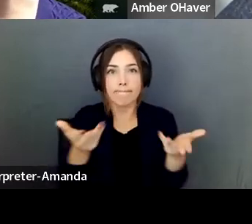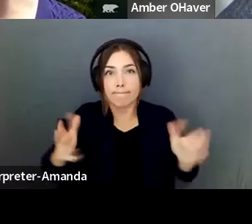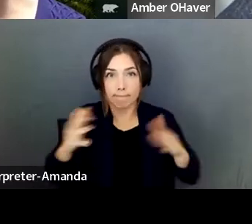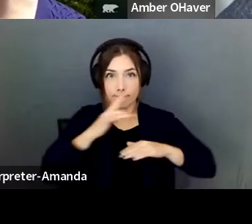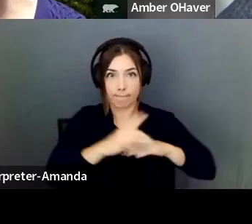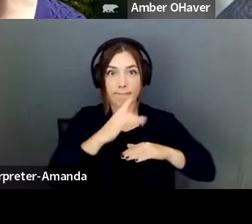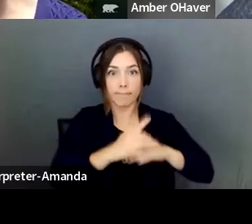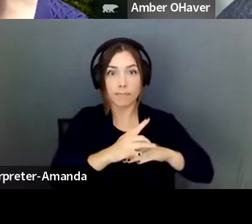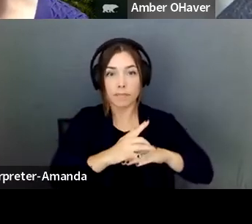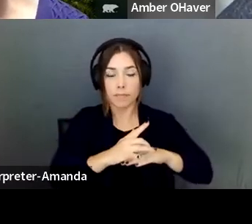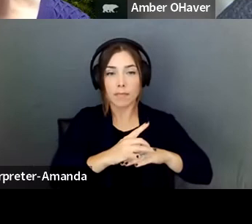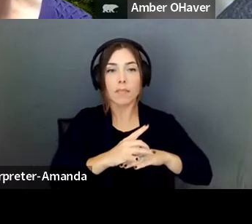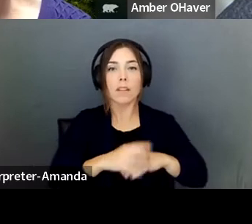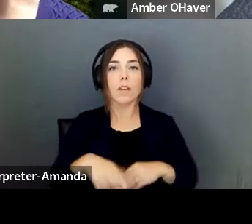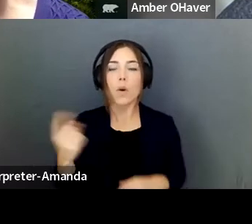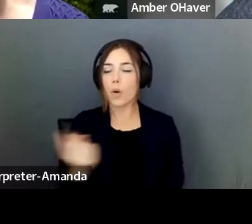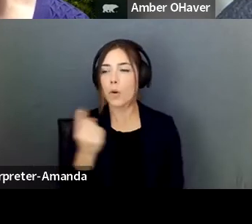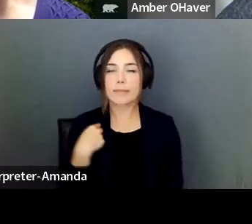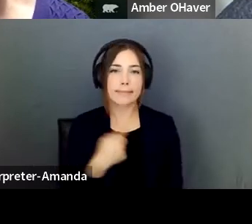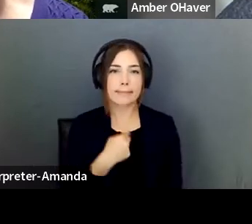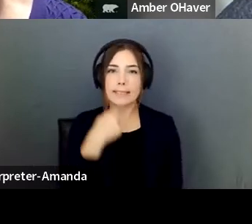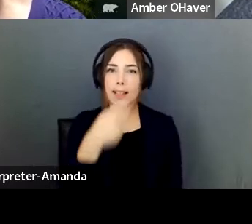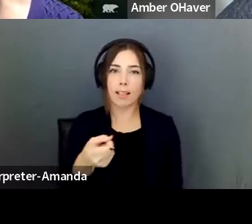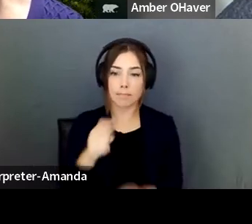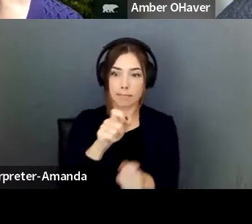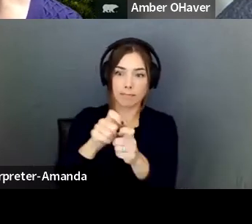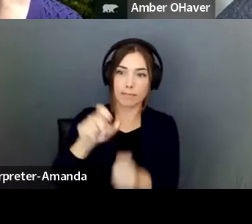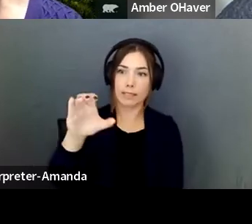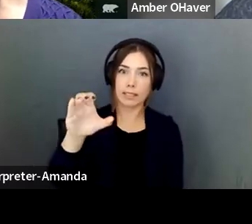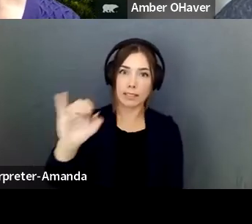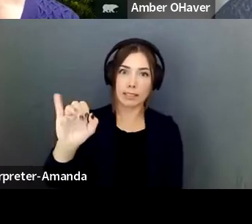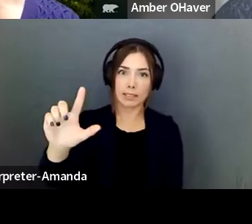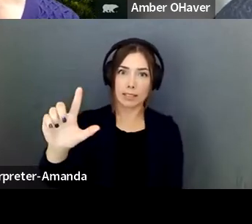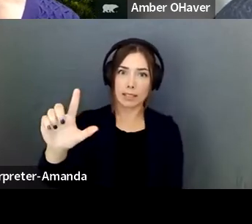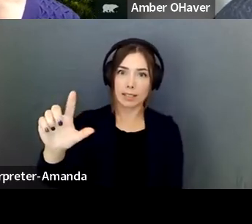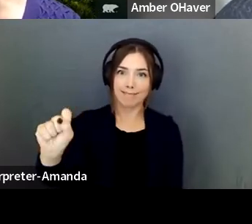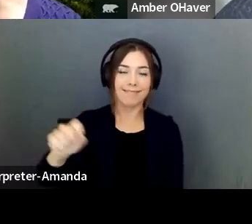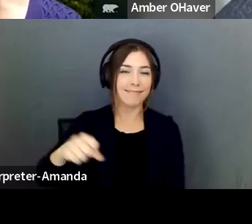We always say that specifically centers for independent living sometimes are the best kept secret.